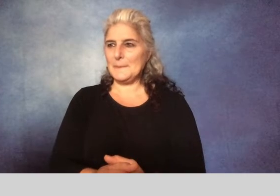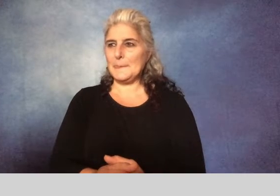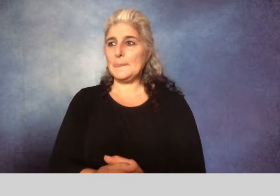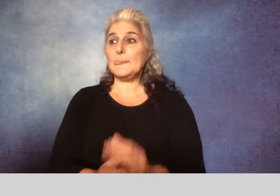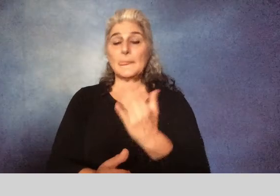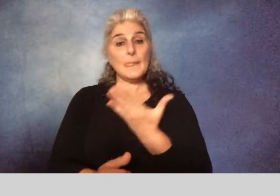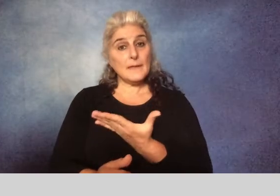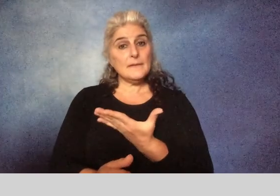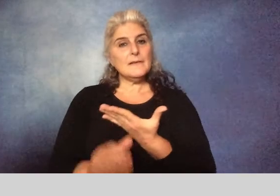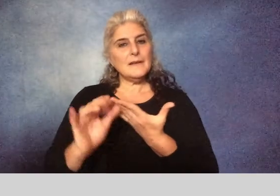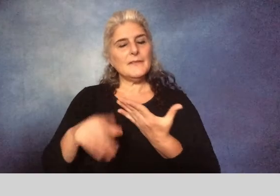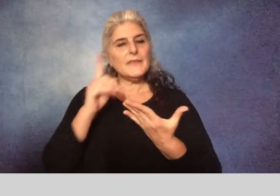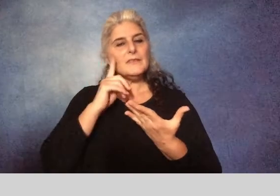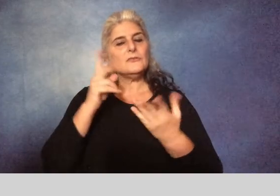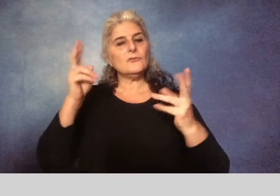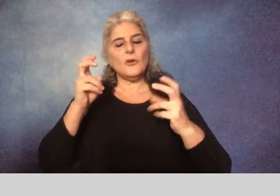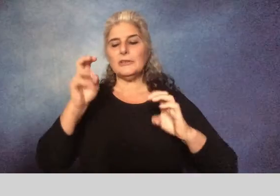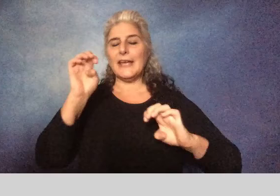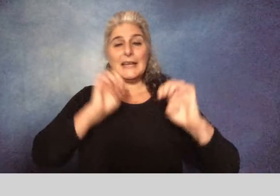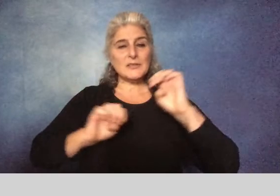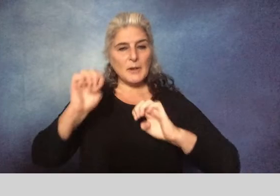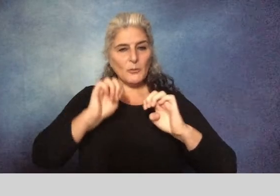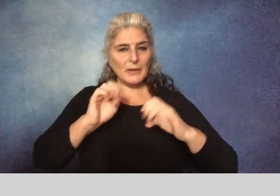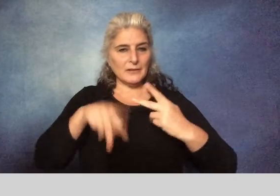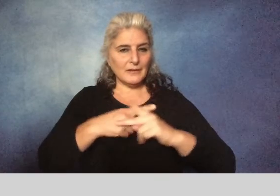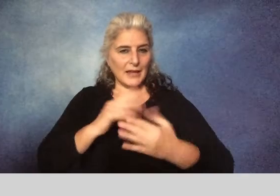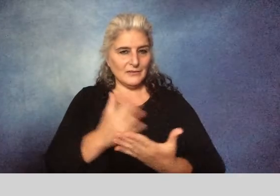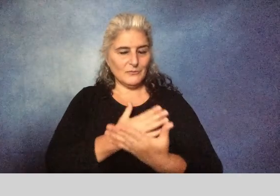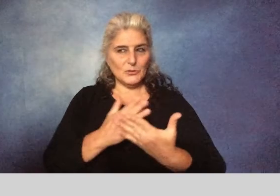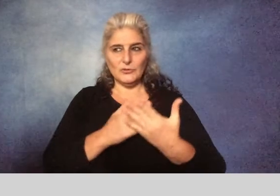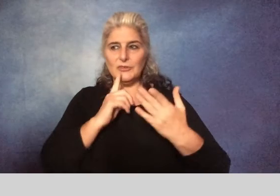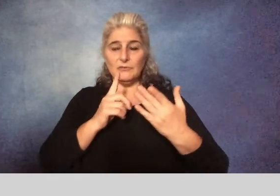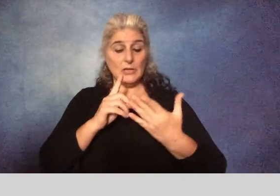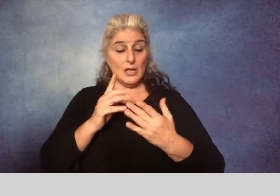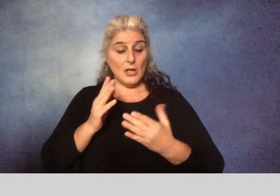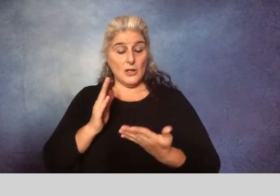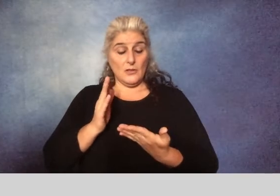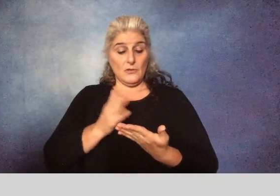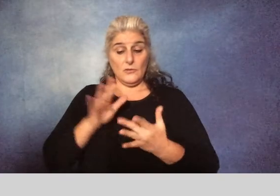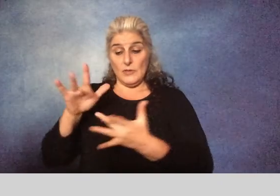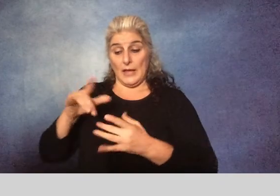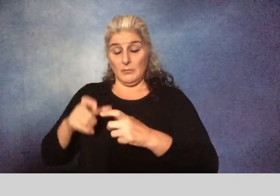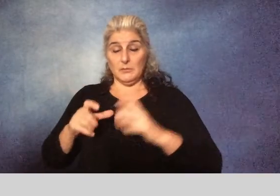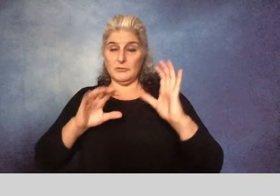So this is the experimental album plot and you can see clearly that these albums are clustering in the bottom right where the arrow is.